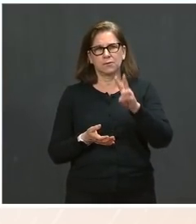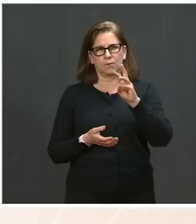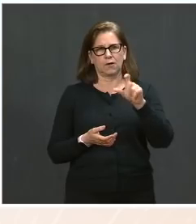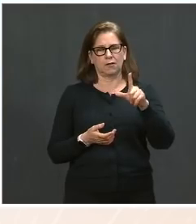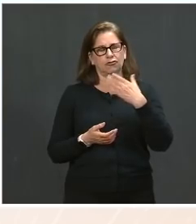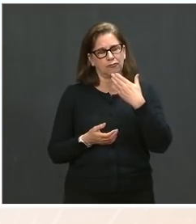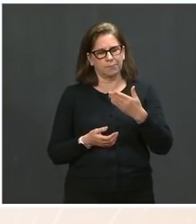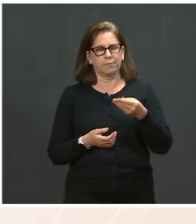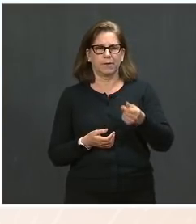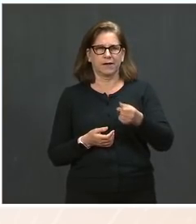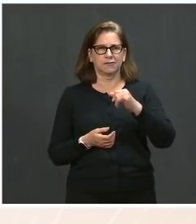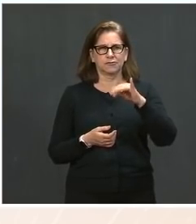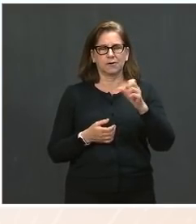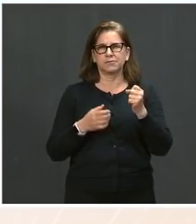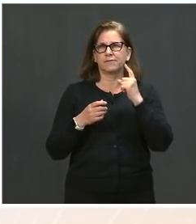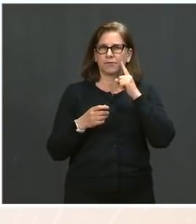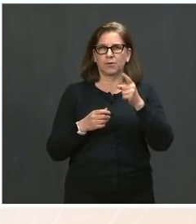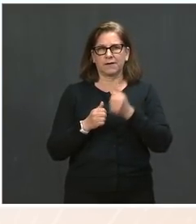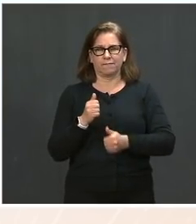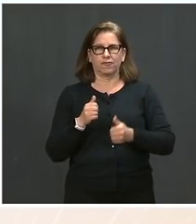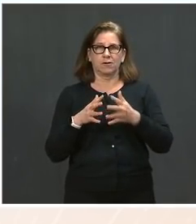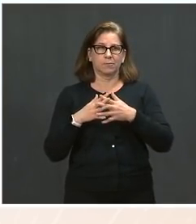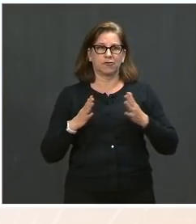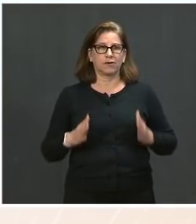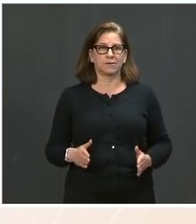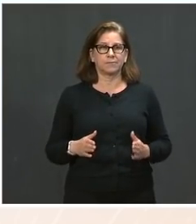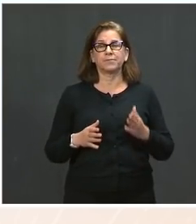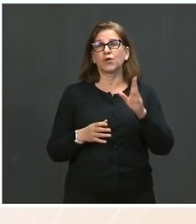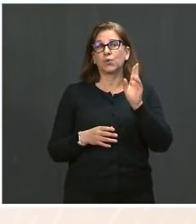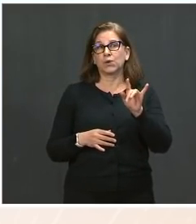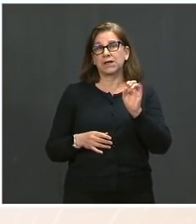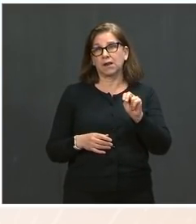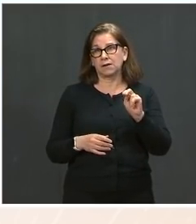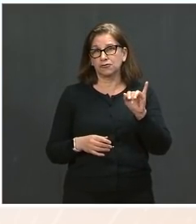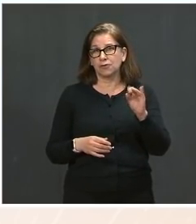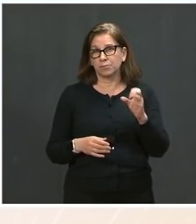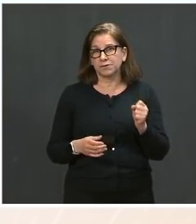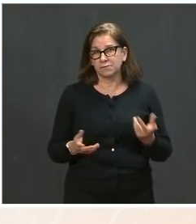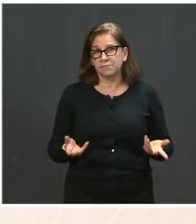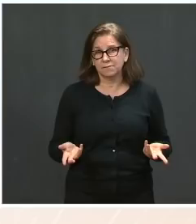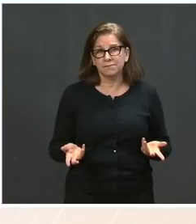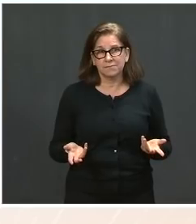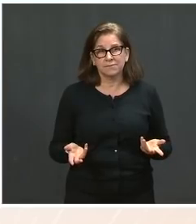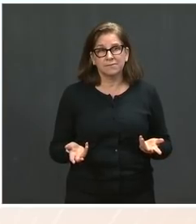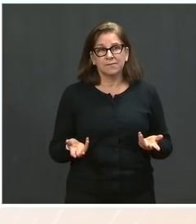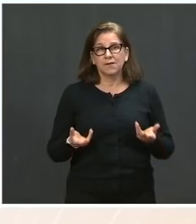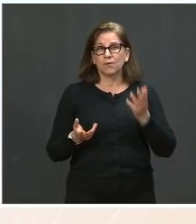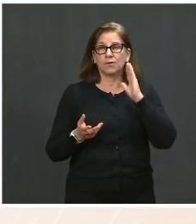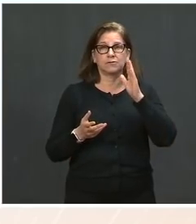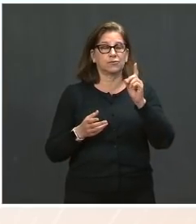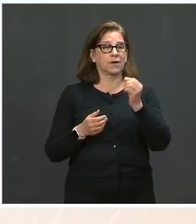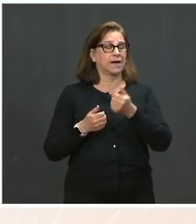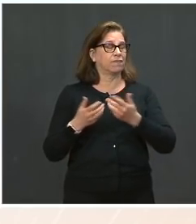and that means good-paying union jobs. So we're going to use every -- every lever possible to be able to do that, including, if you want to bid on this,